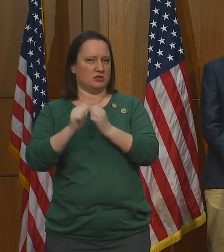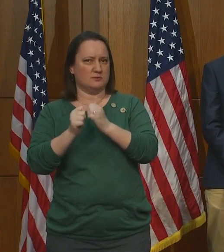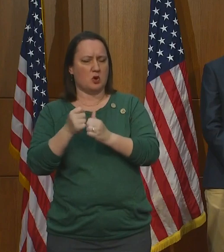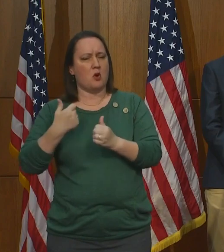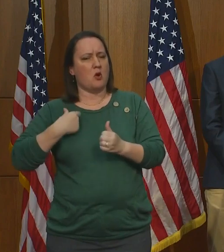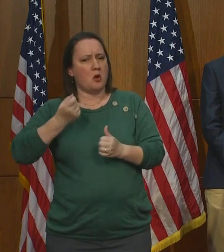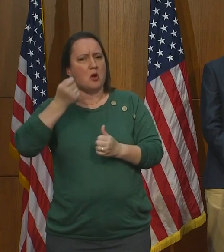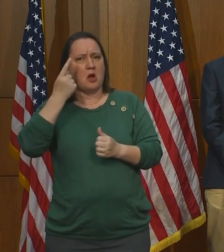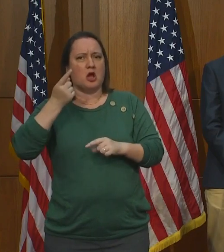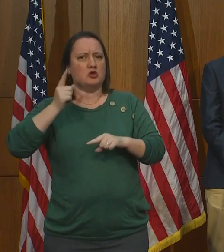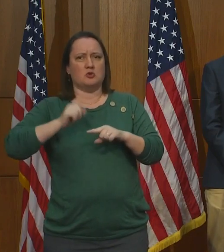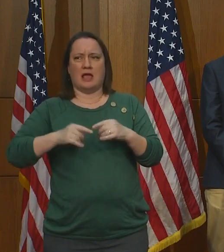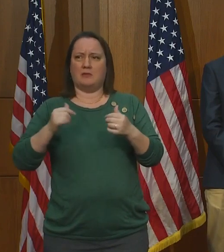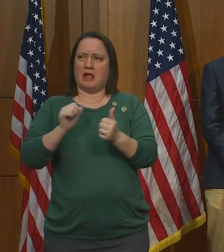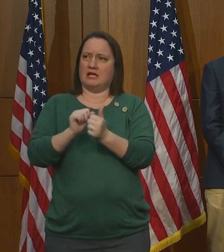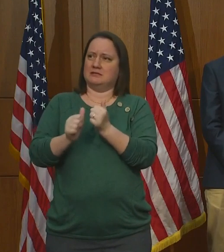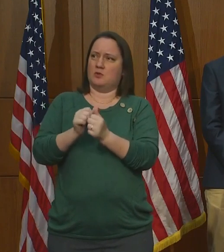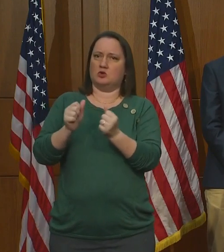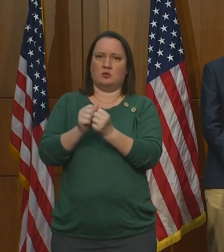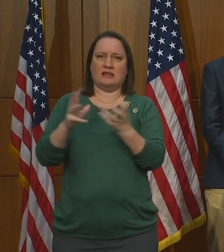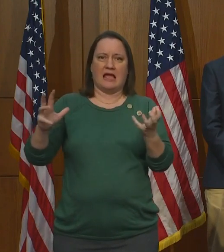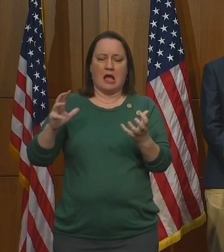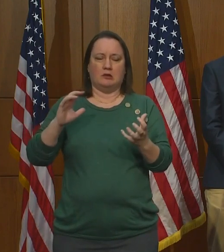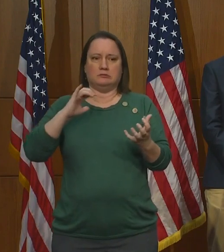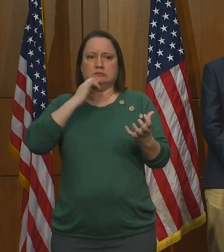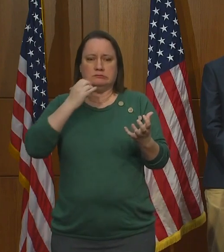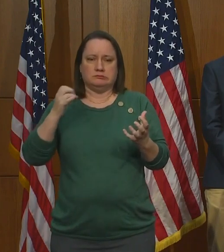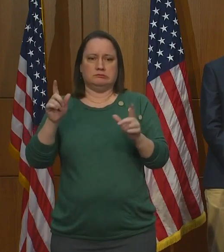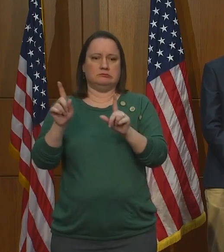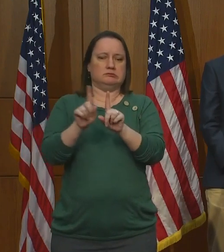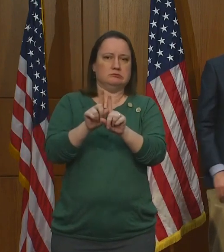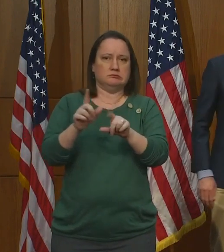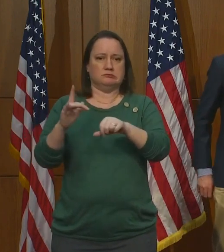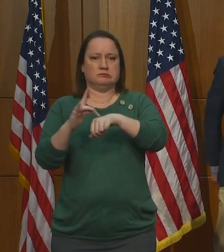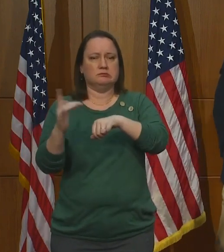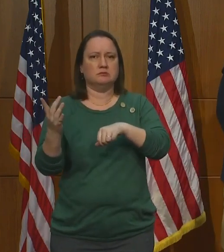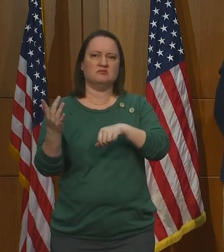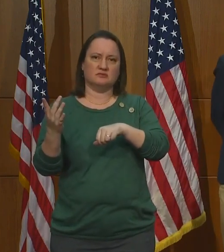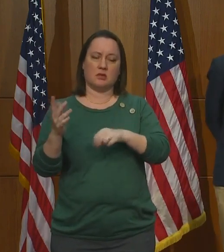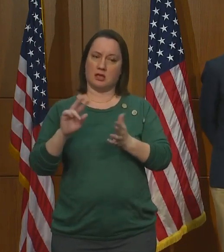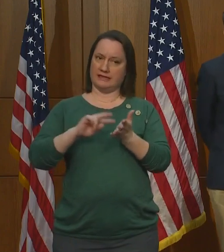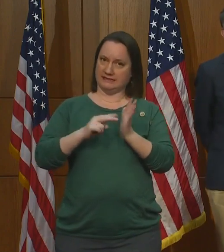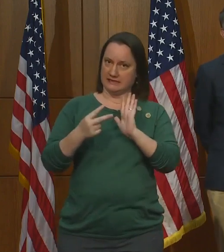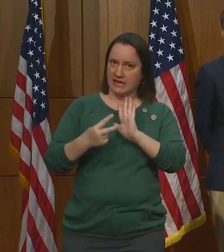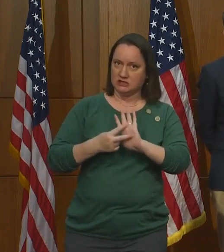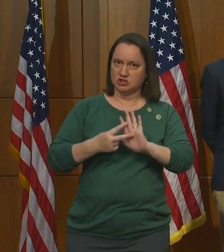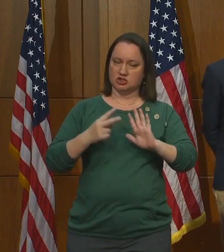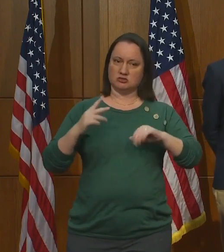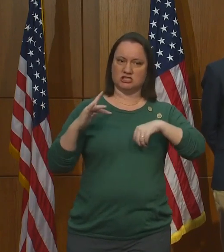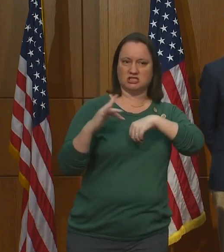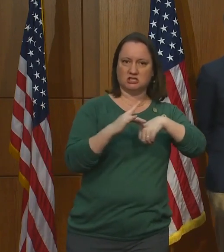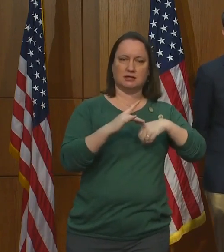TEMPORARY CONTACT THAT YOU DON'T PLAN ON. IN A SPORT AND WE UNDERSTAND YOU CAN'T PLAY SPORTS A LOT OF THEM WITHOUT